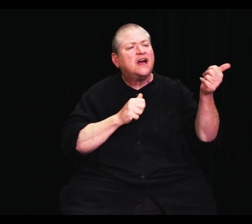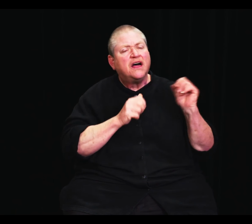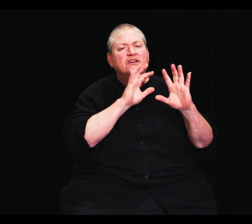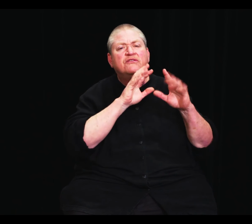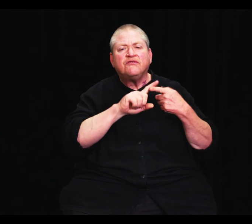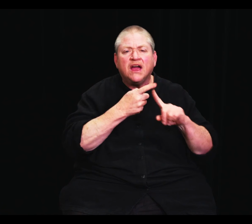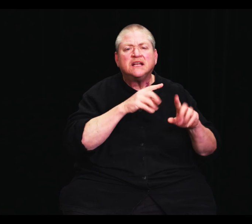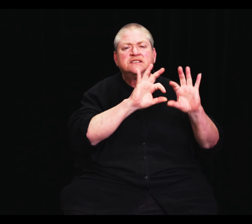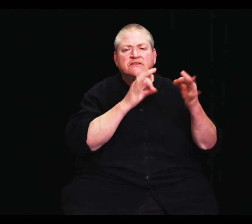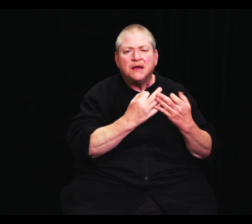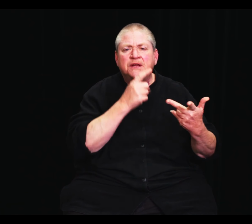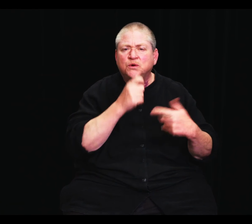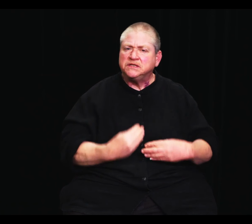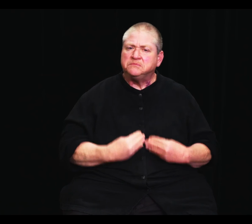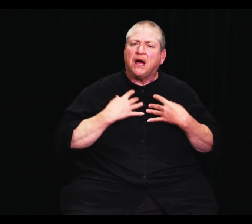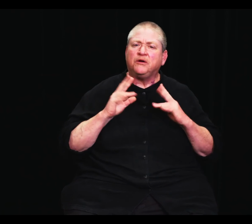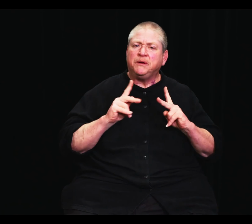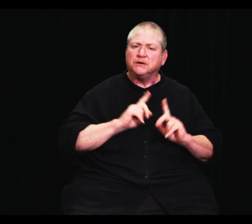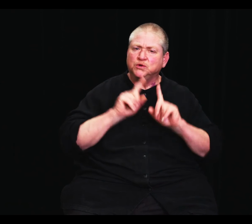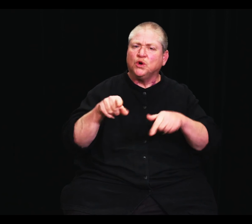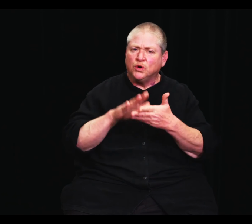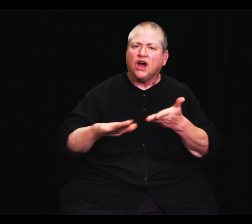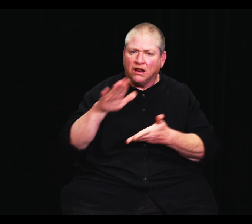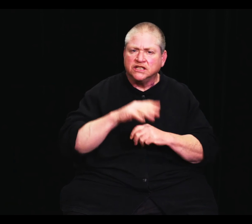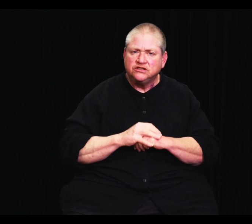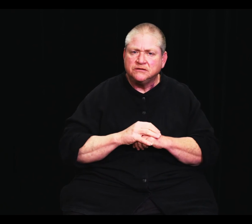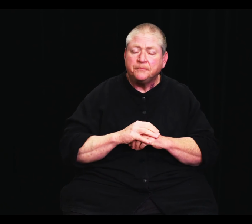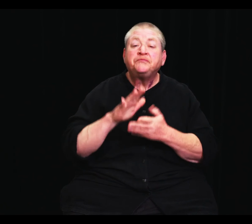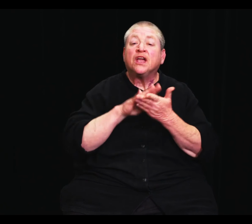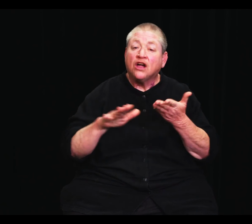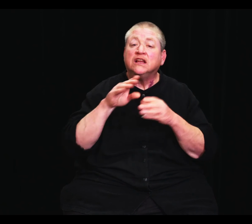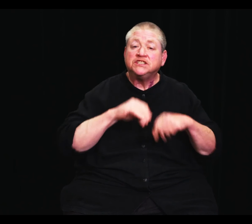When I first walked into Western's campus, I thought of her and millions of other family members and friends